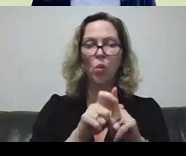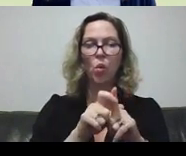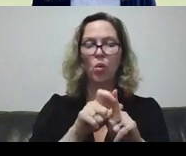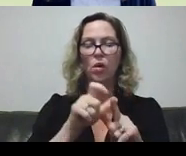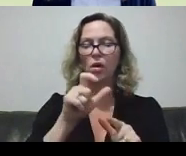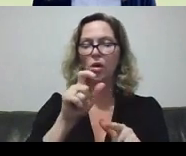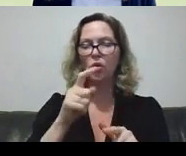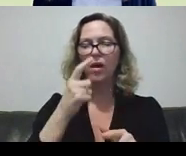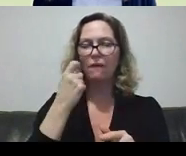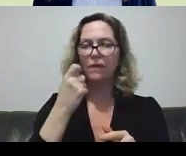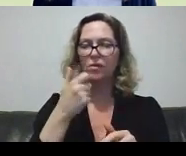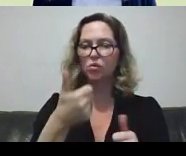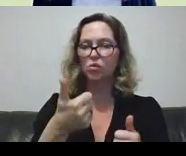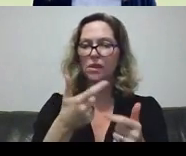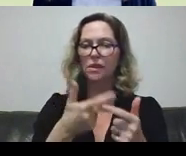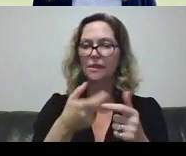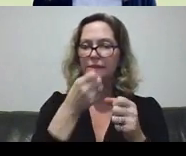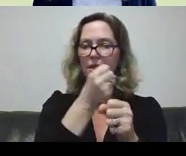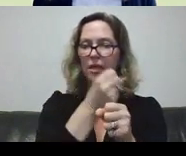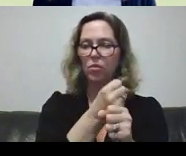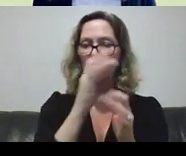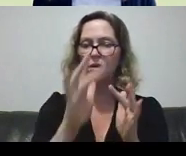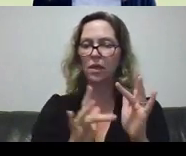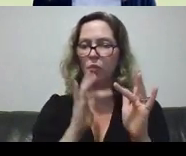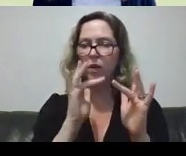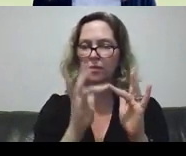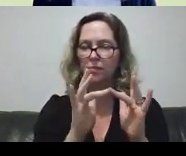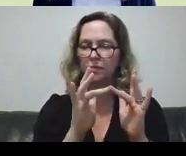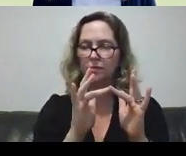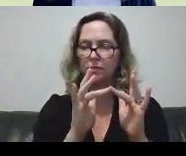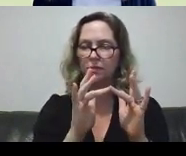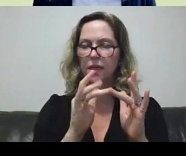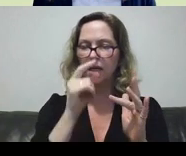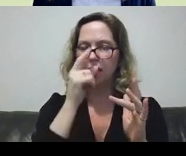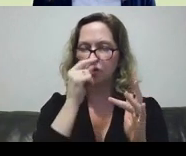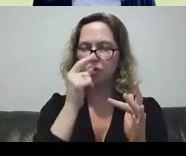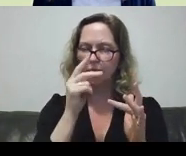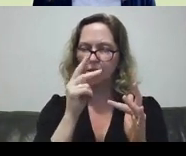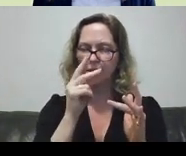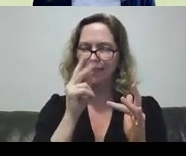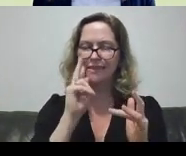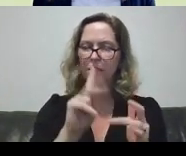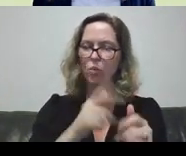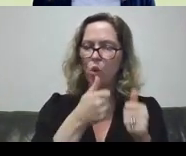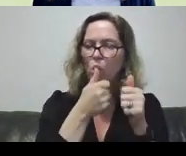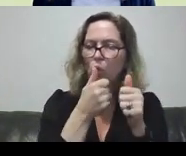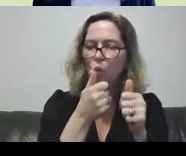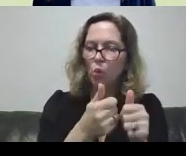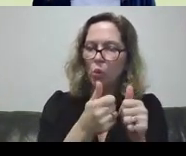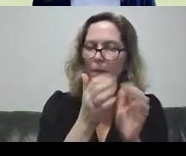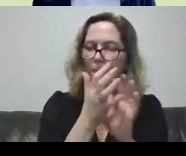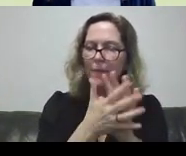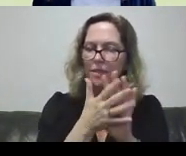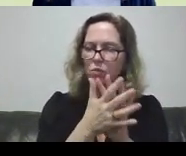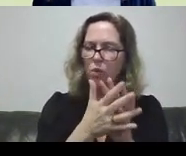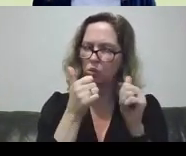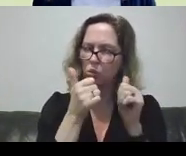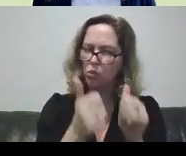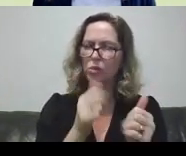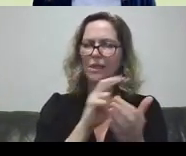practical examples and be able to establish shared language of what good looks like for participants when receiving services and